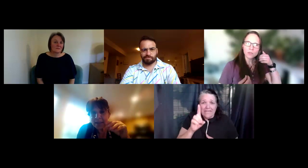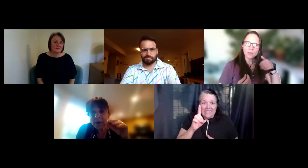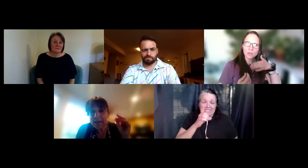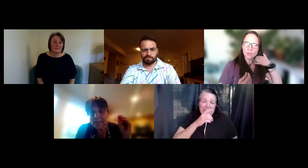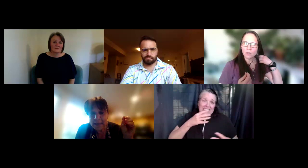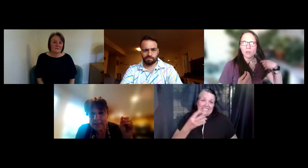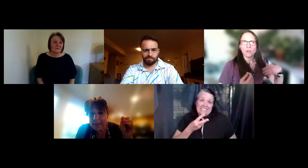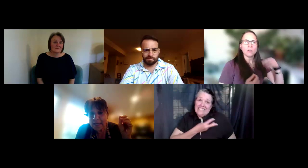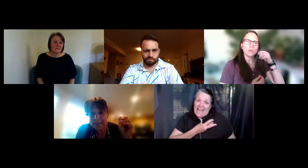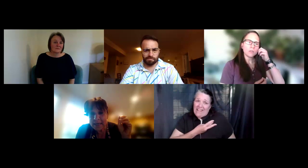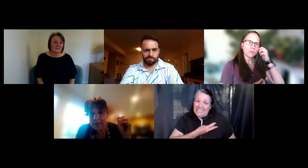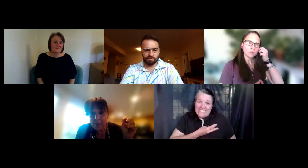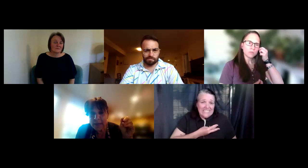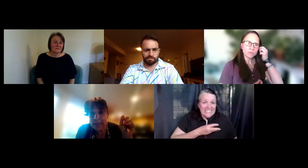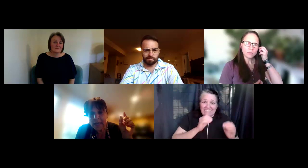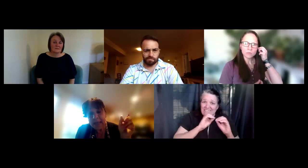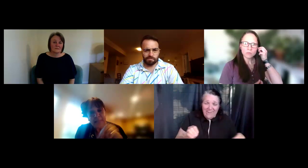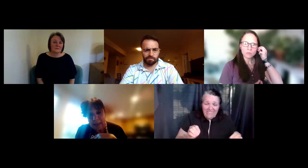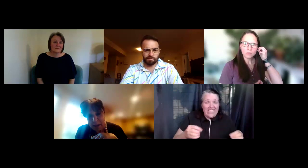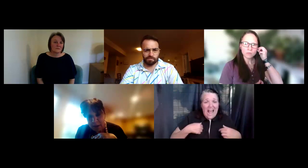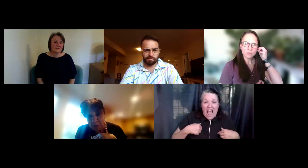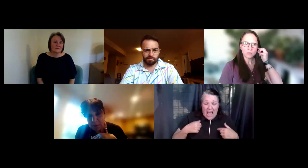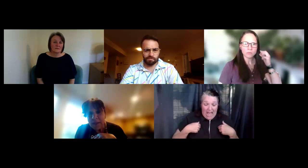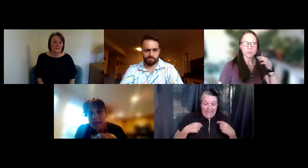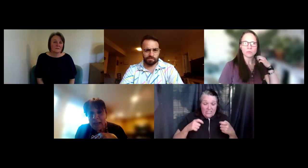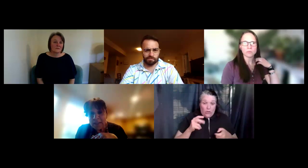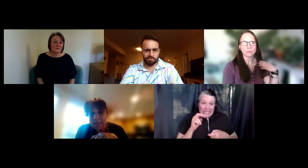I donated the kidney, I stayed a week and I came back home. And